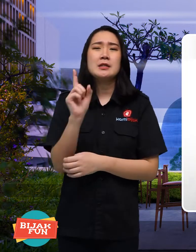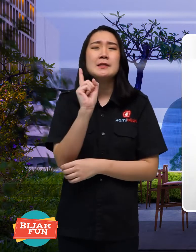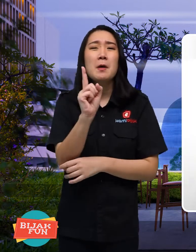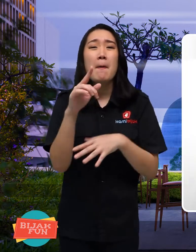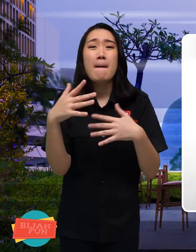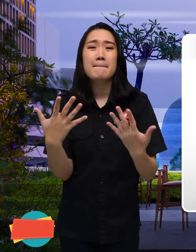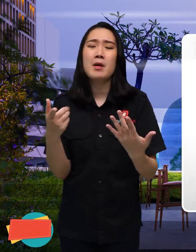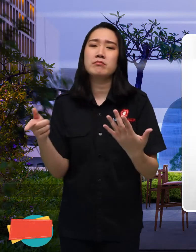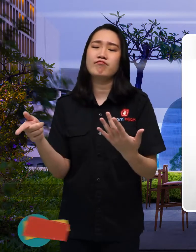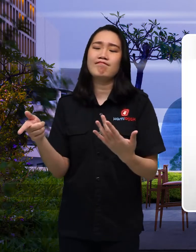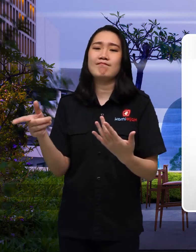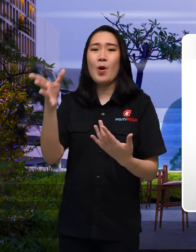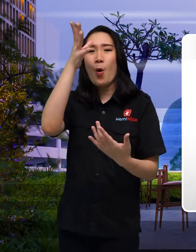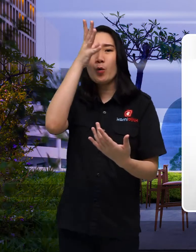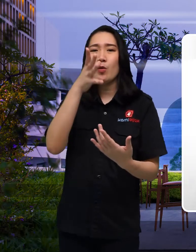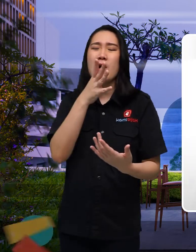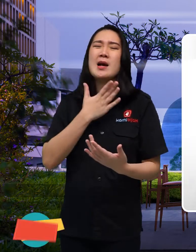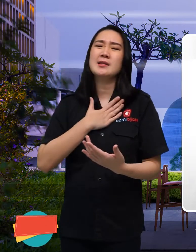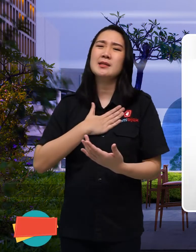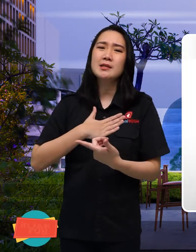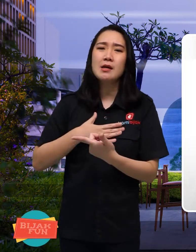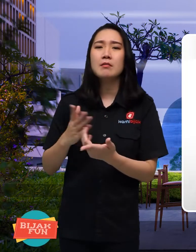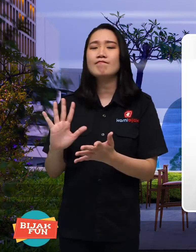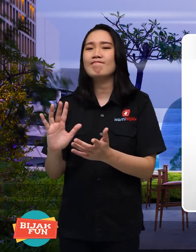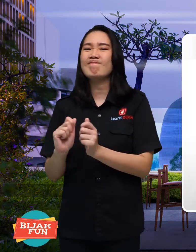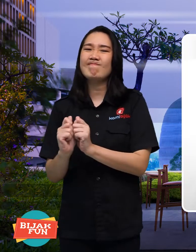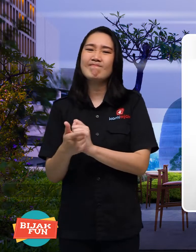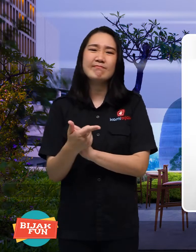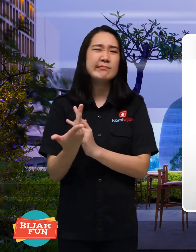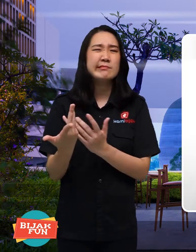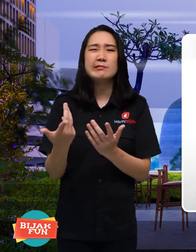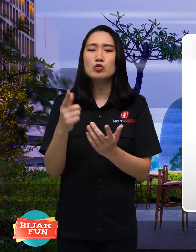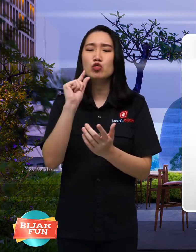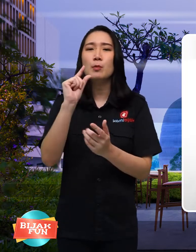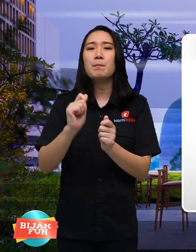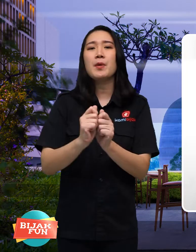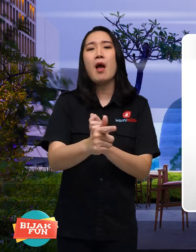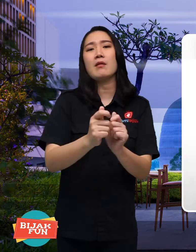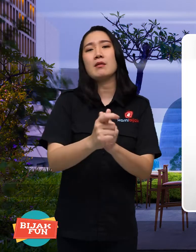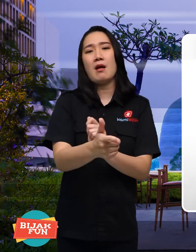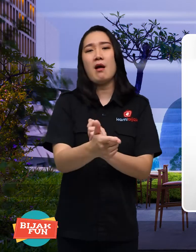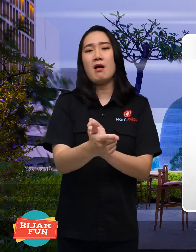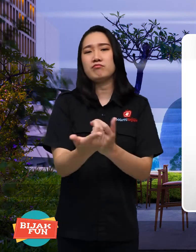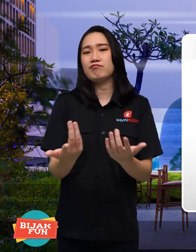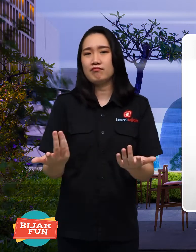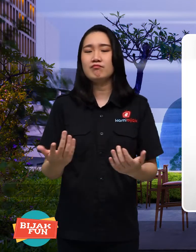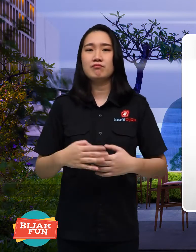because I feel sorry for my parents who cannot afford school fees.